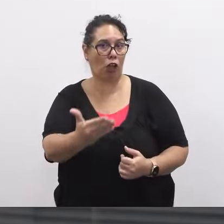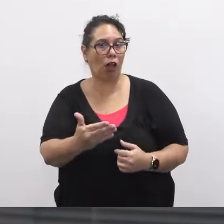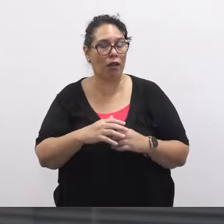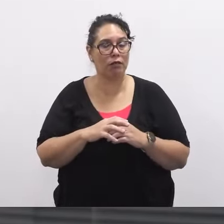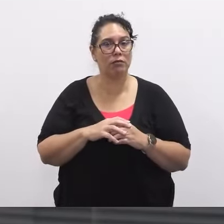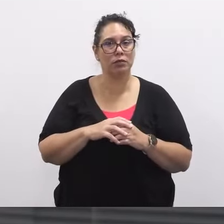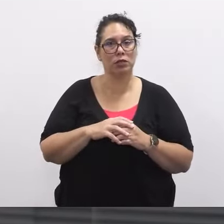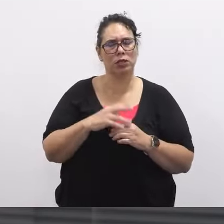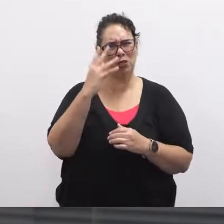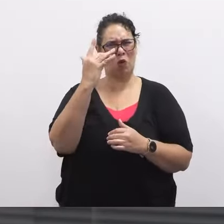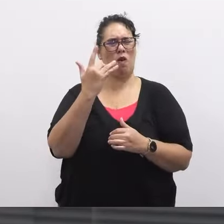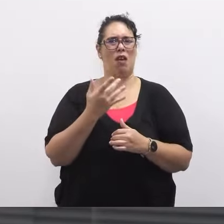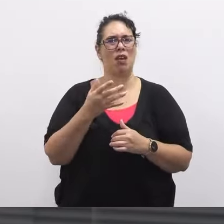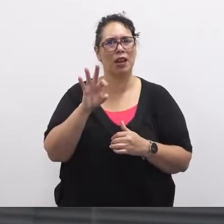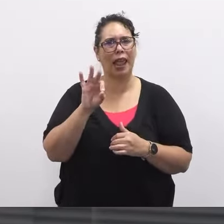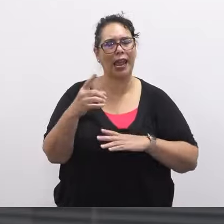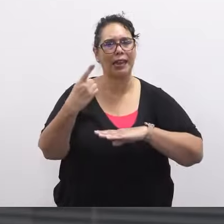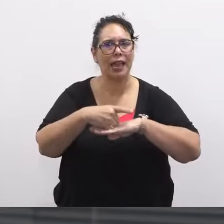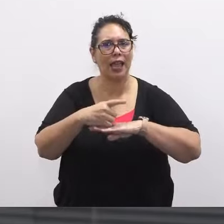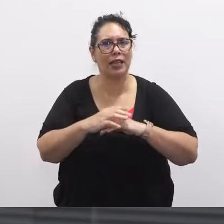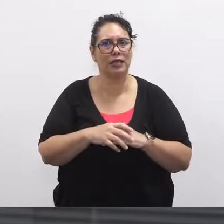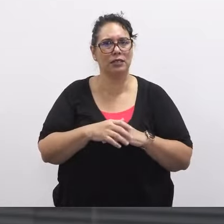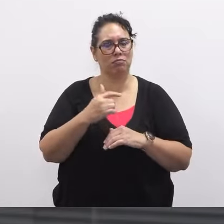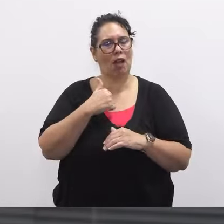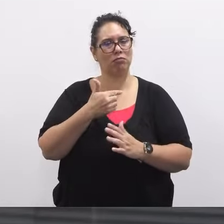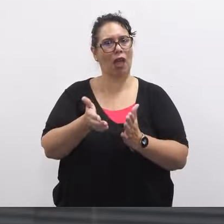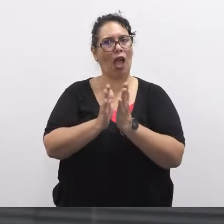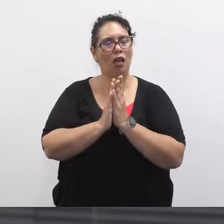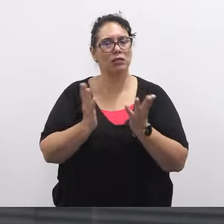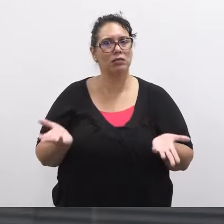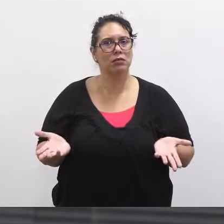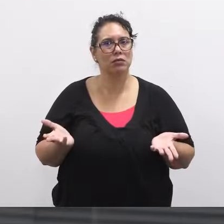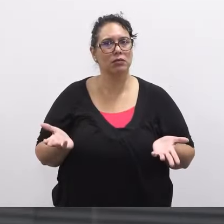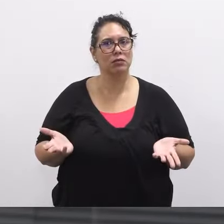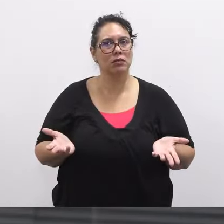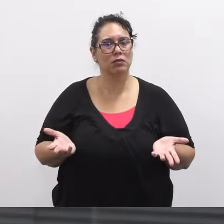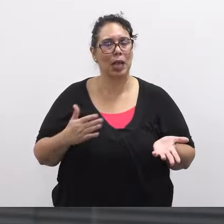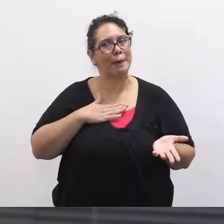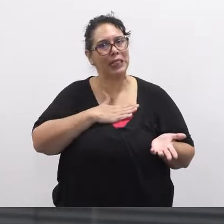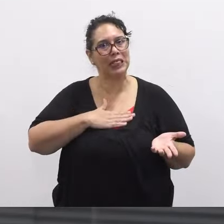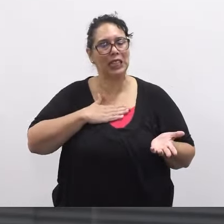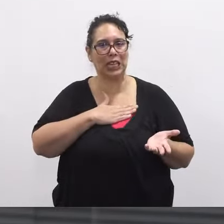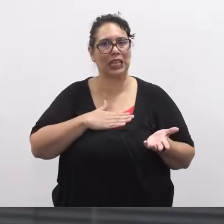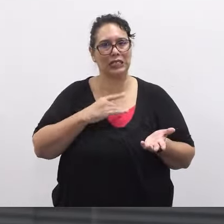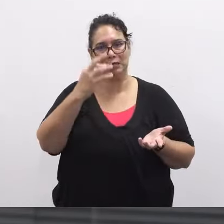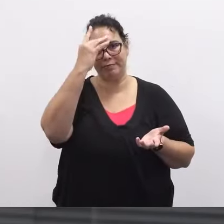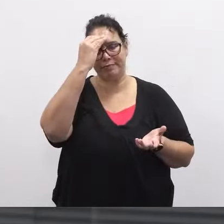So why 90 days? My ask is very simple, will you please reconsider the 90 days?